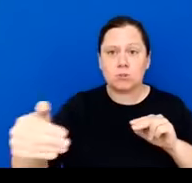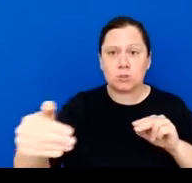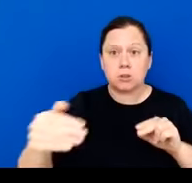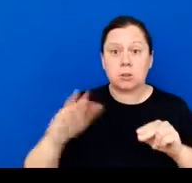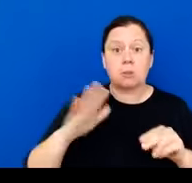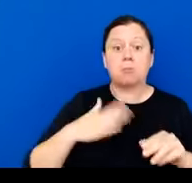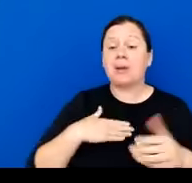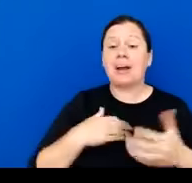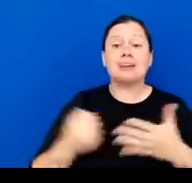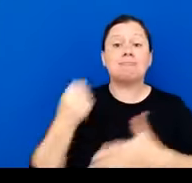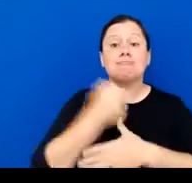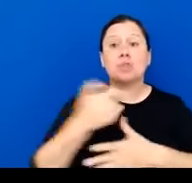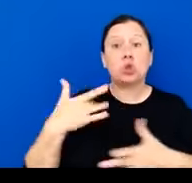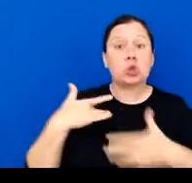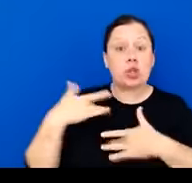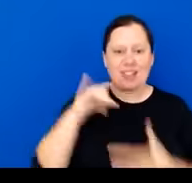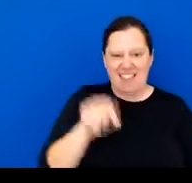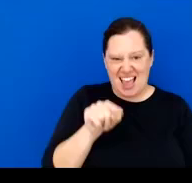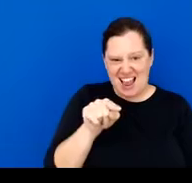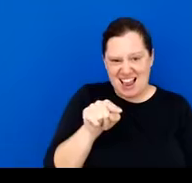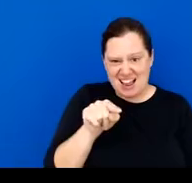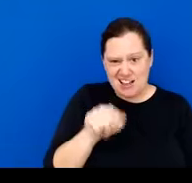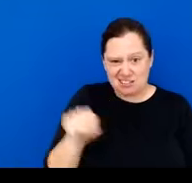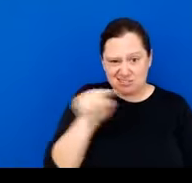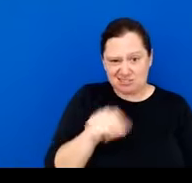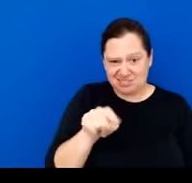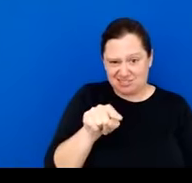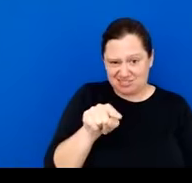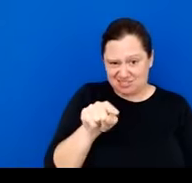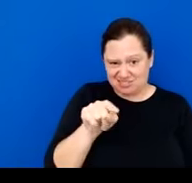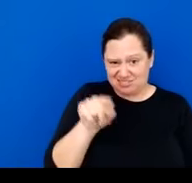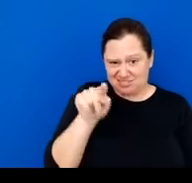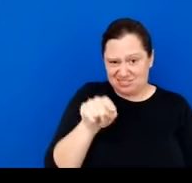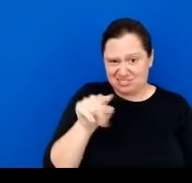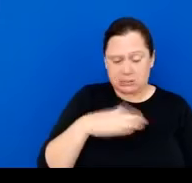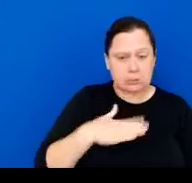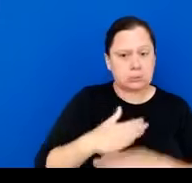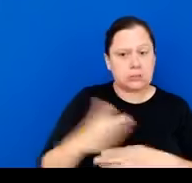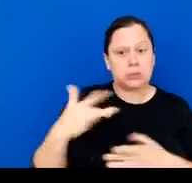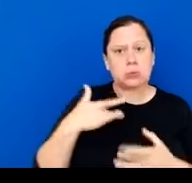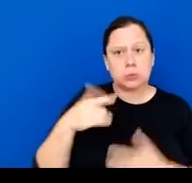for tomorrow and up in here those areas have been moving a little